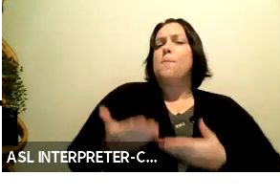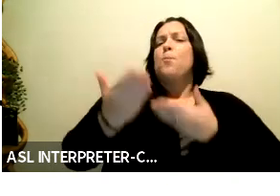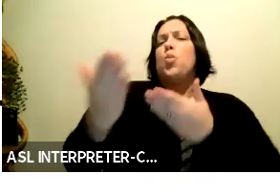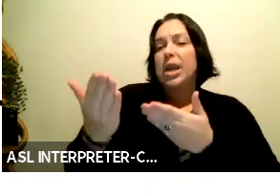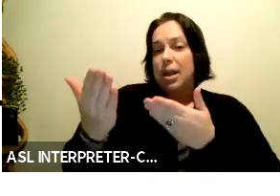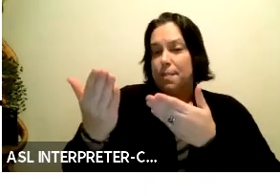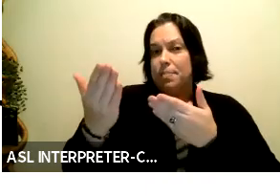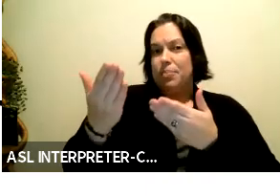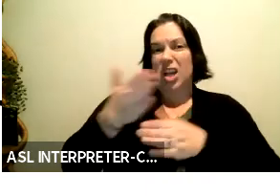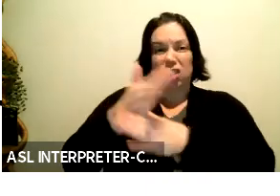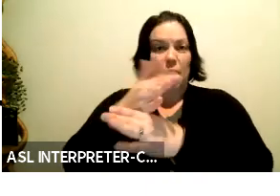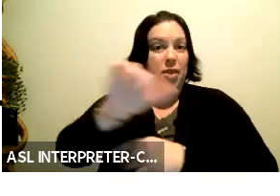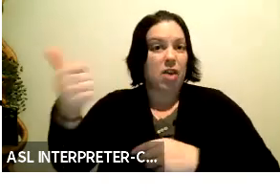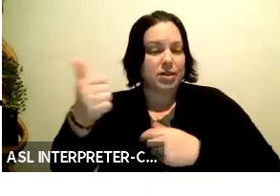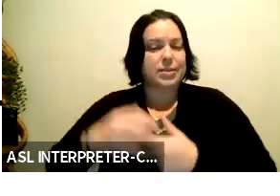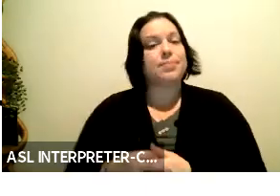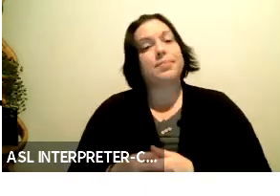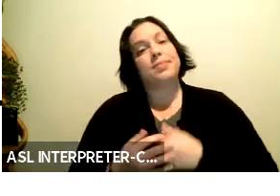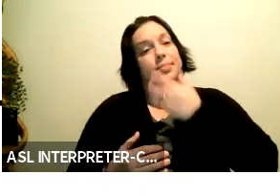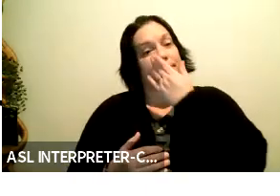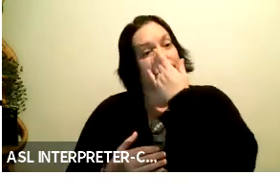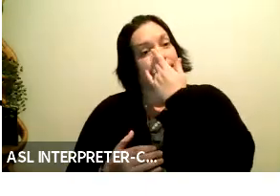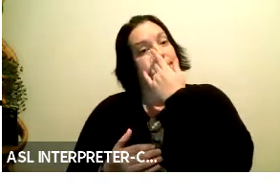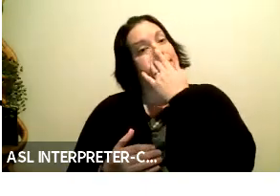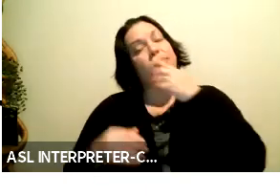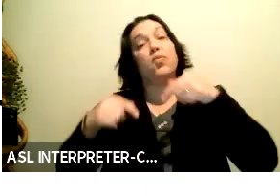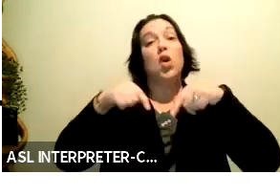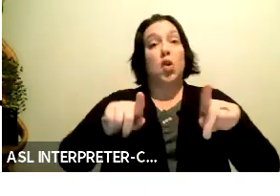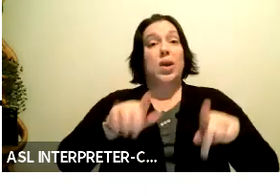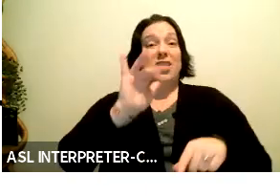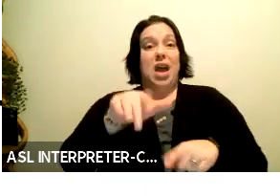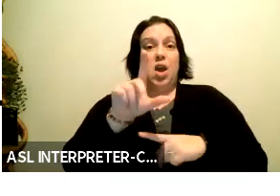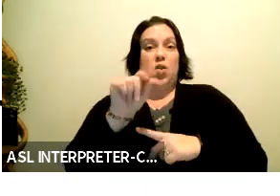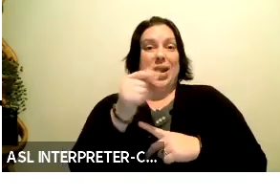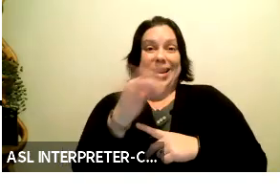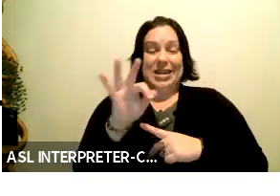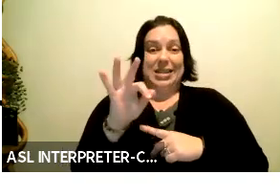During the 2019 "Getting It Right" conferences, it was really powerful to have presenters from